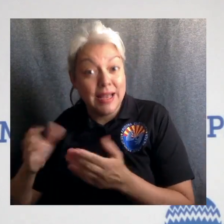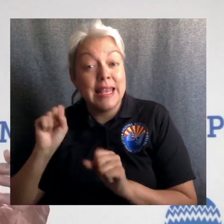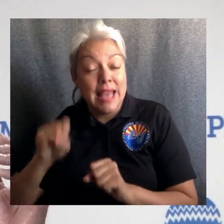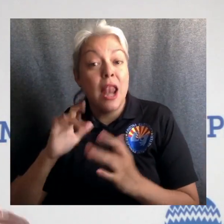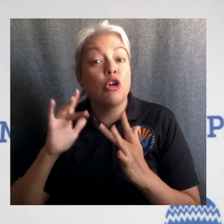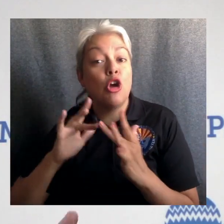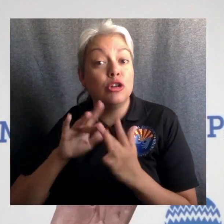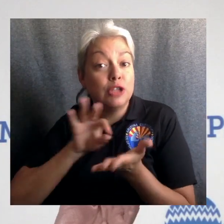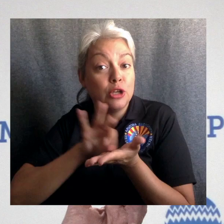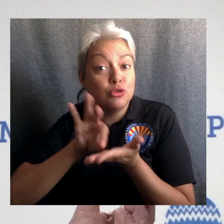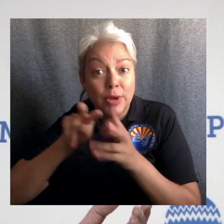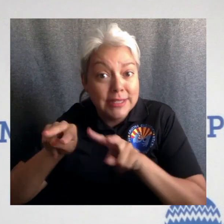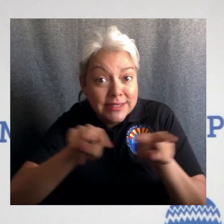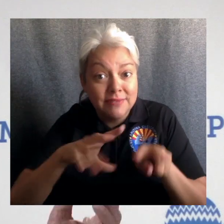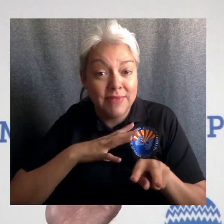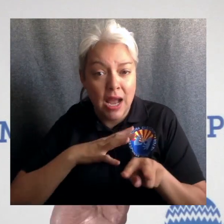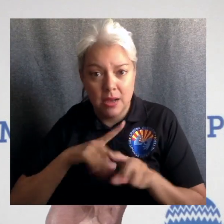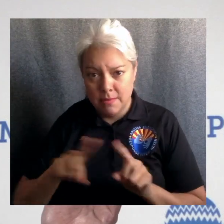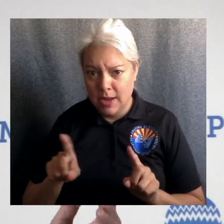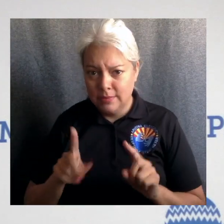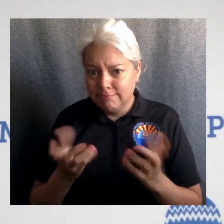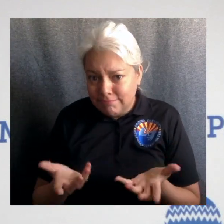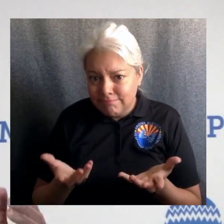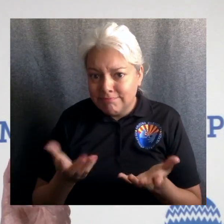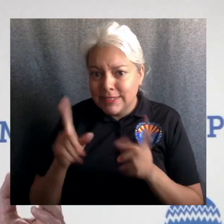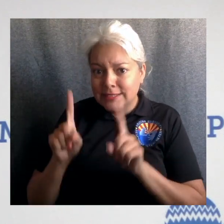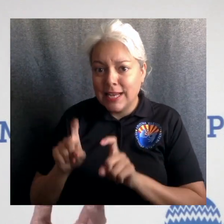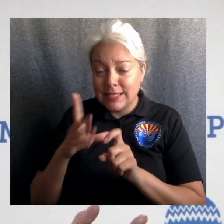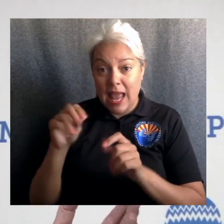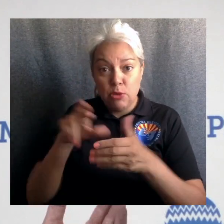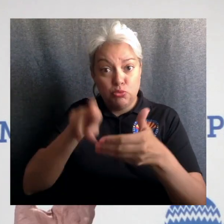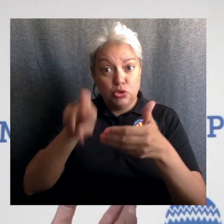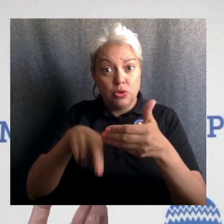it’s another thing to say well, we’ve got testing but can you get an answer fast